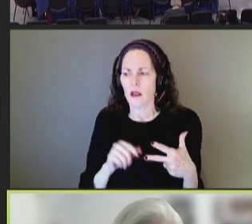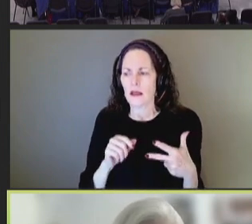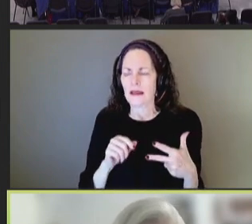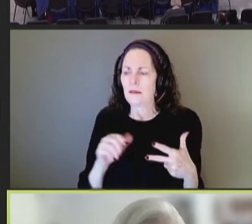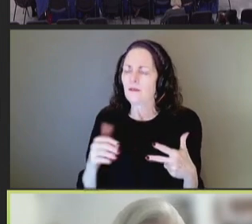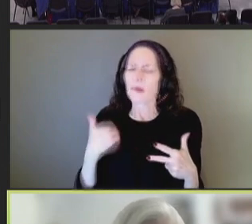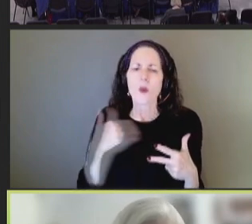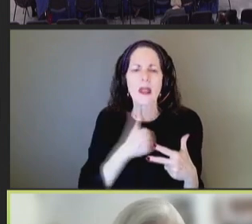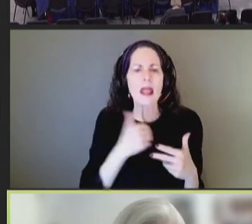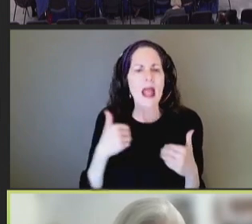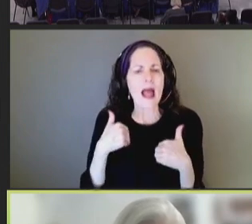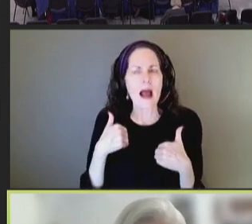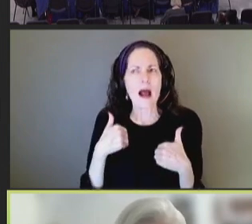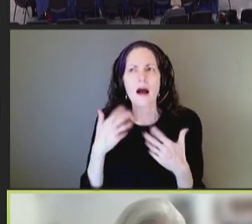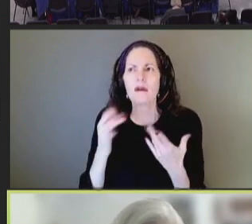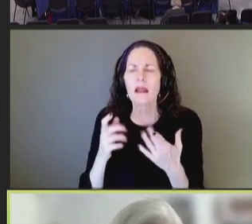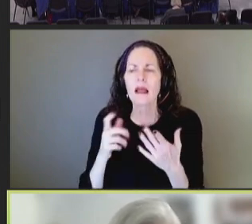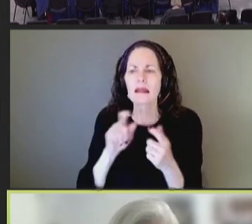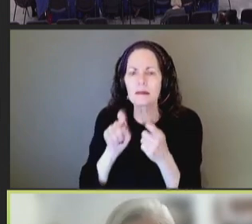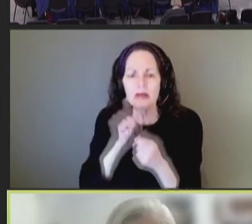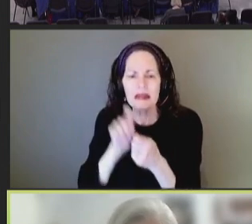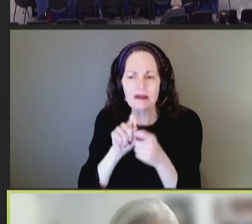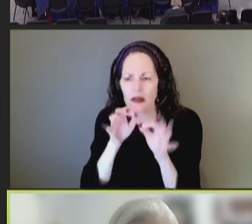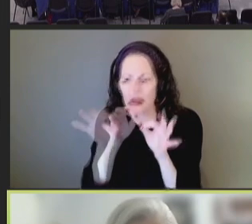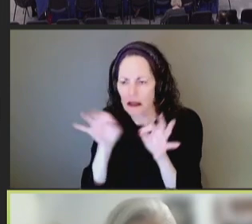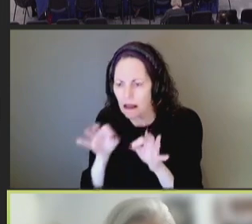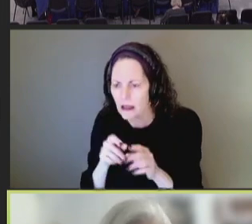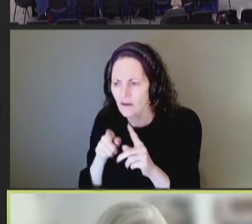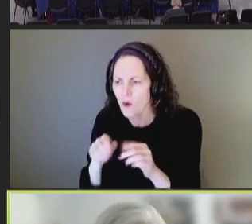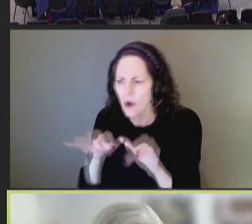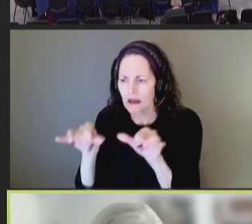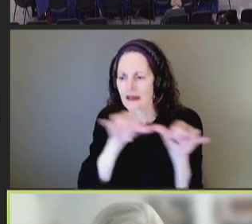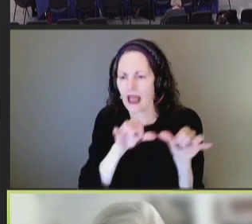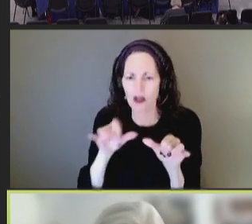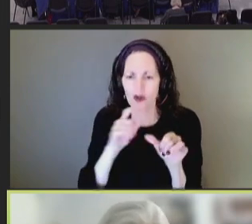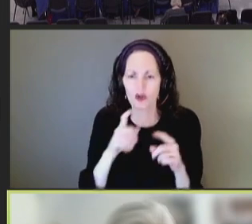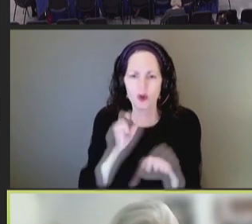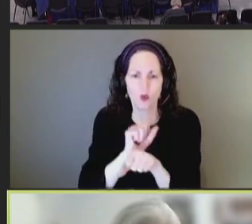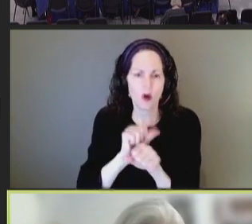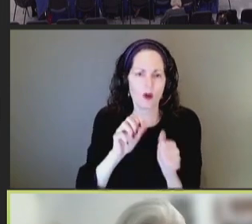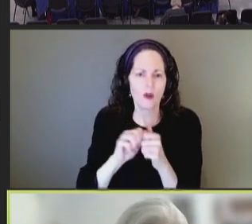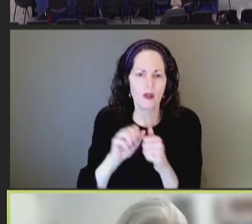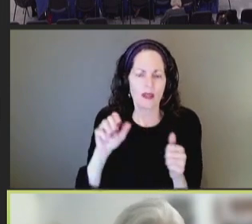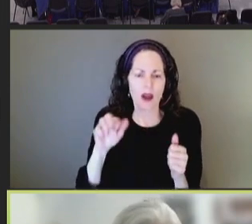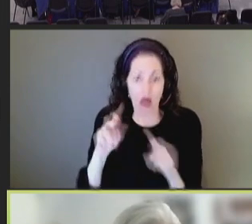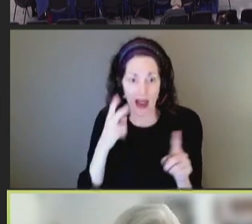measured through our work with ERA, which I see Rebecca is on the panel today. So, you may hear